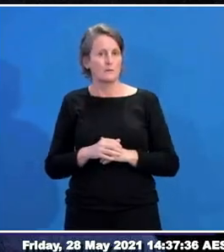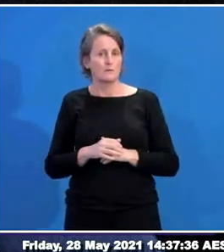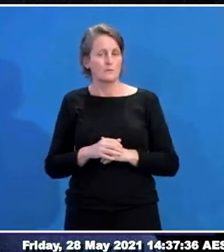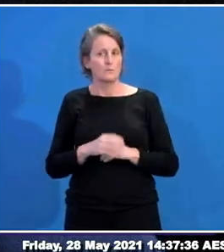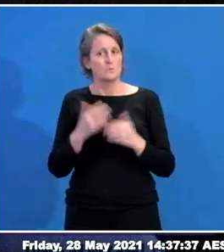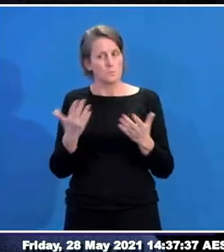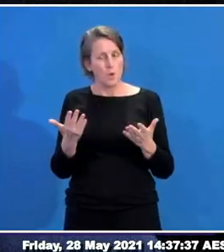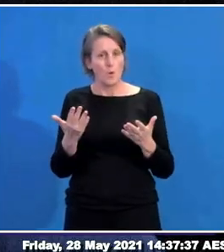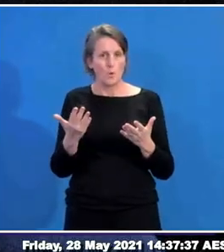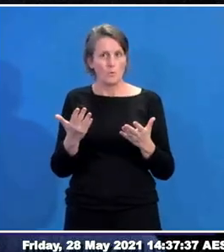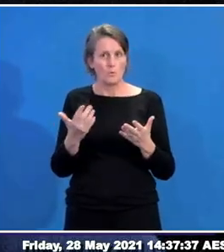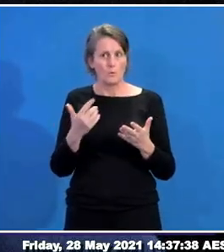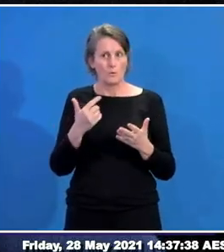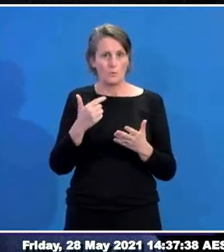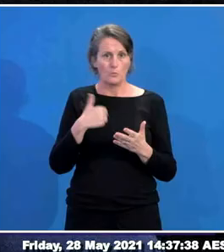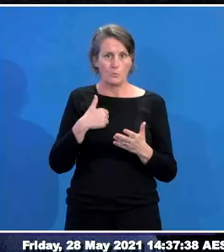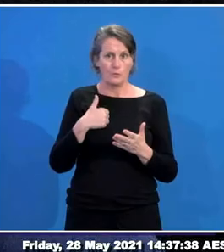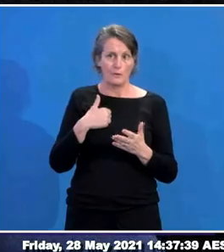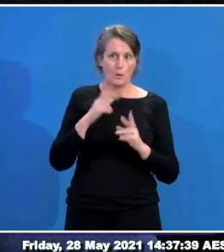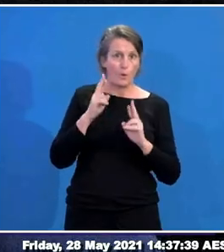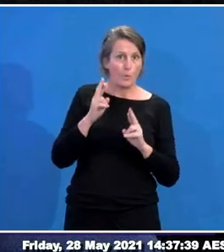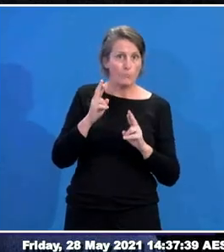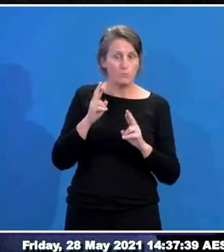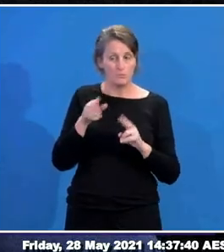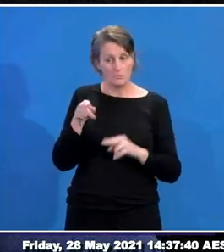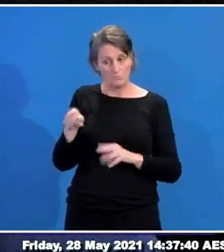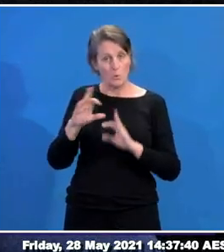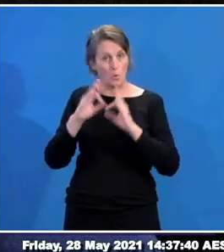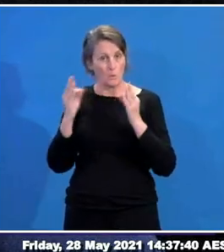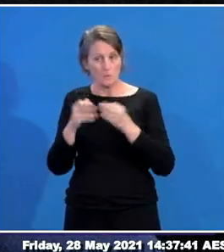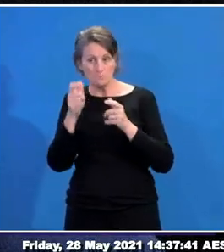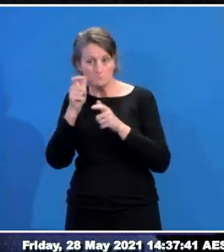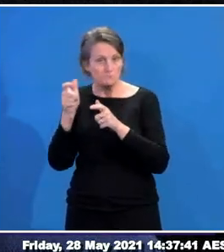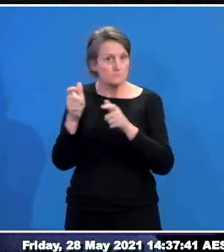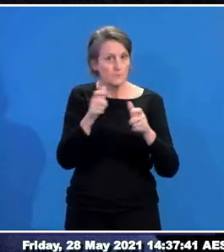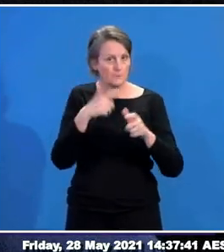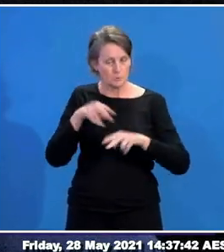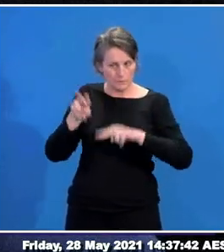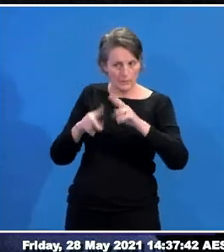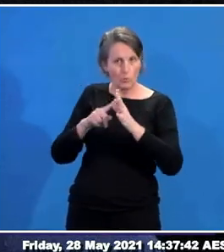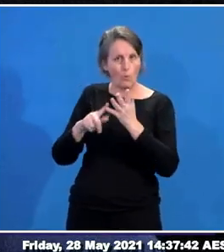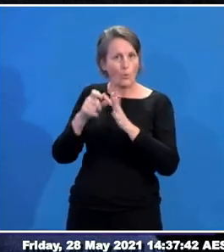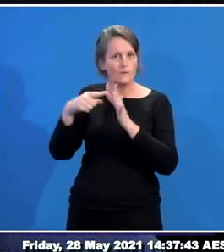is a general assurance process around governance and audit, and registration is